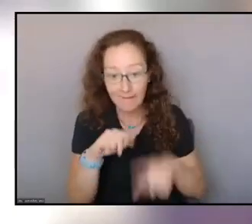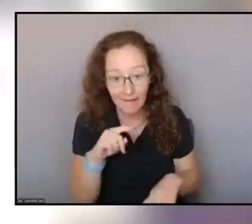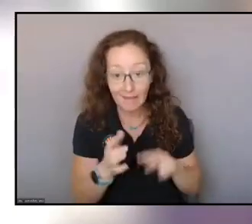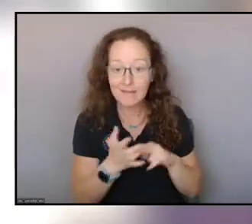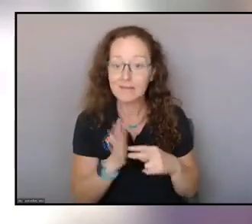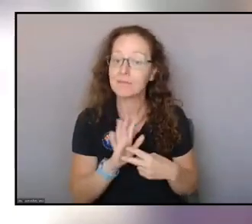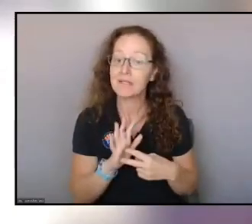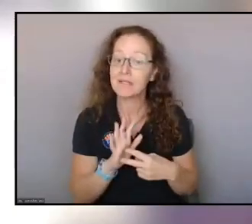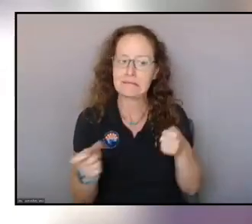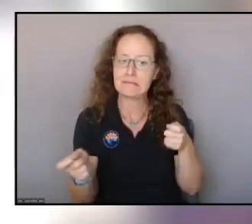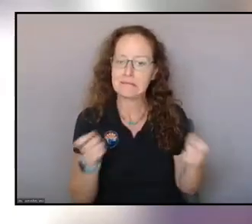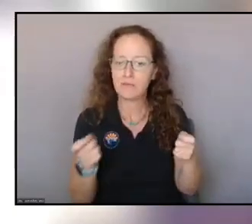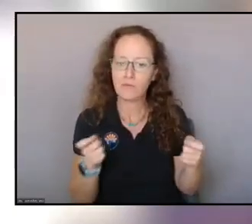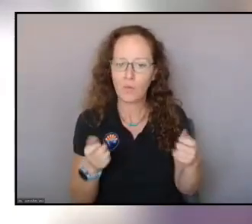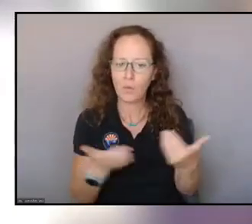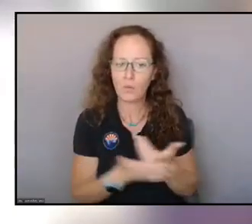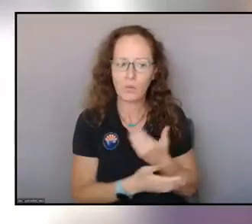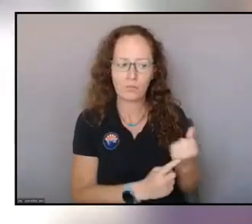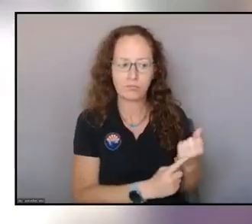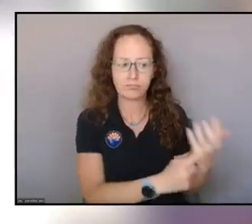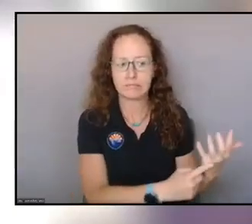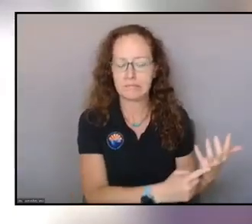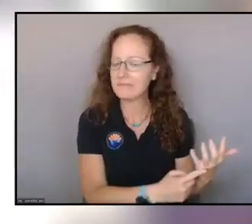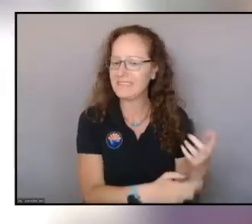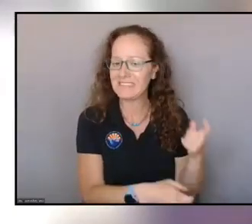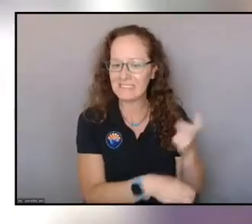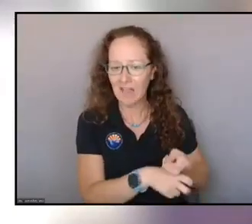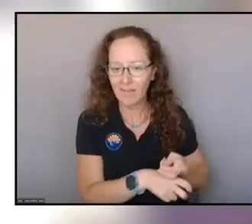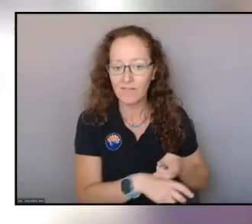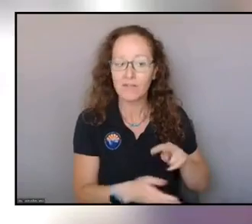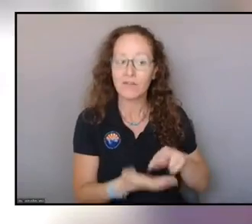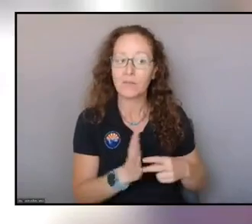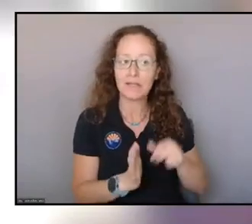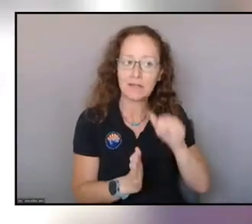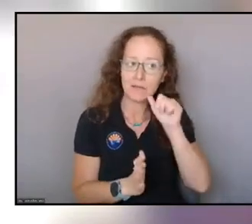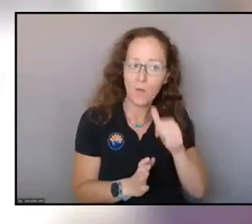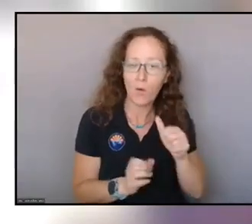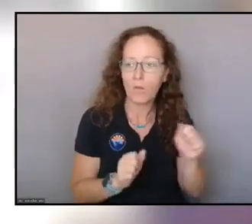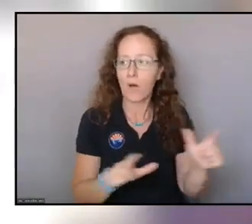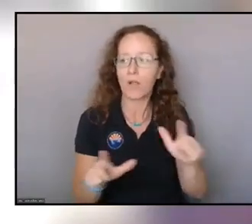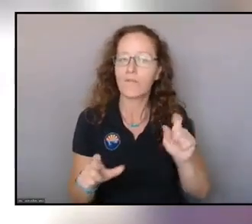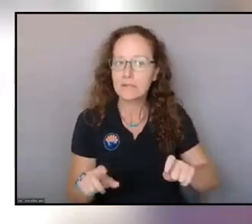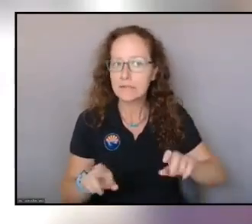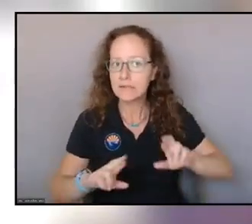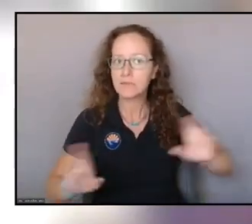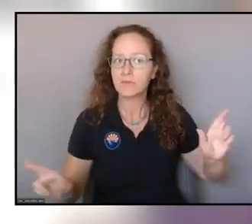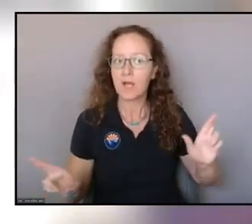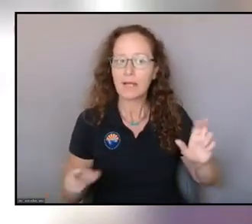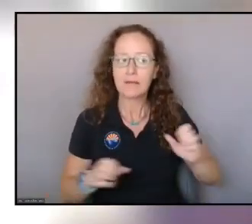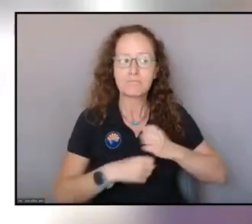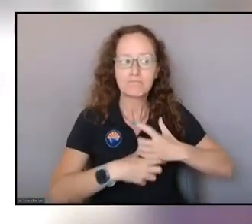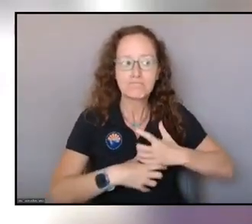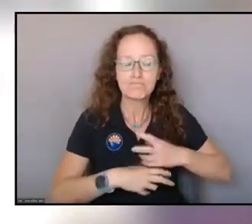WE HAVE TO BE ON OUR A-GAME TOMORROW BECAUSE IT IS A CRITICAL, CRITICAL FIRE DAY WITH THOSE WINDS AND DRY